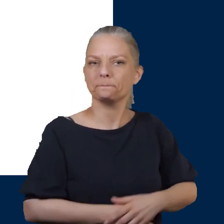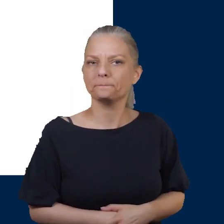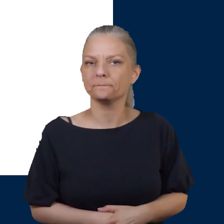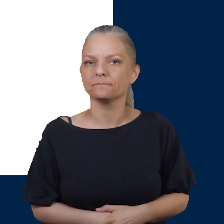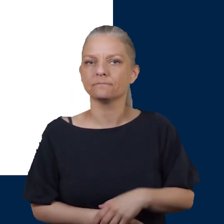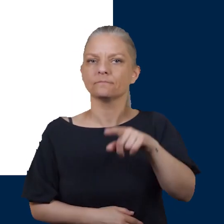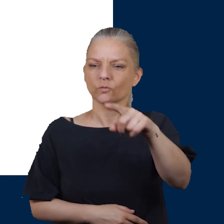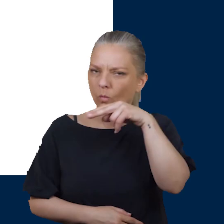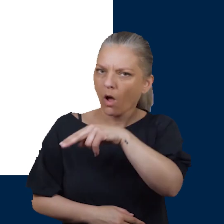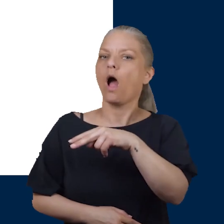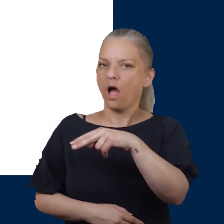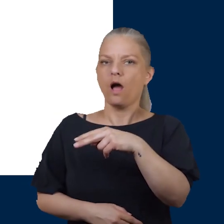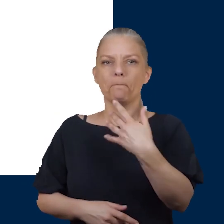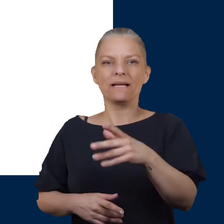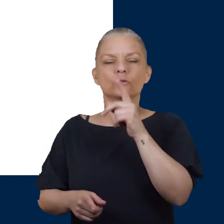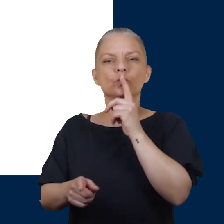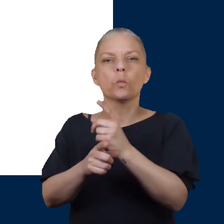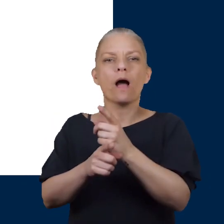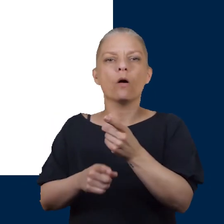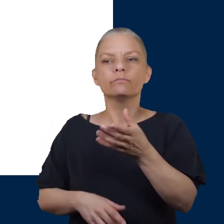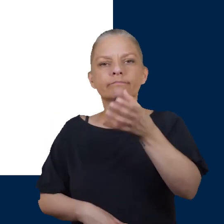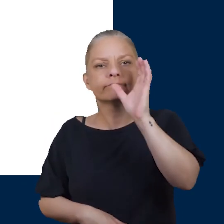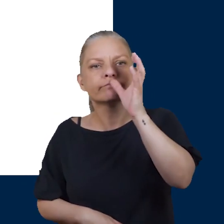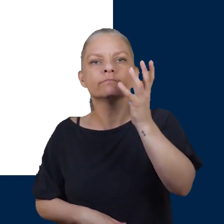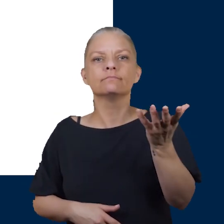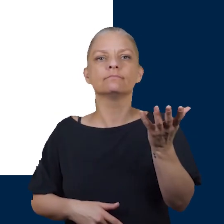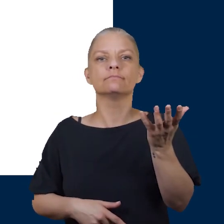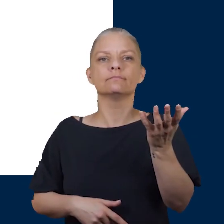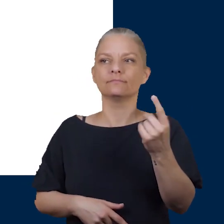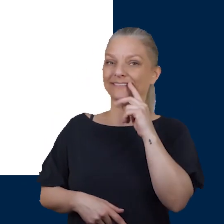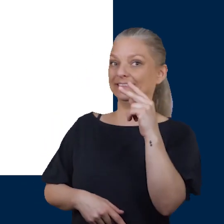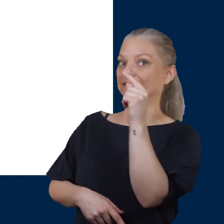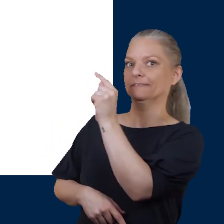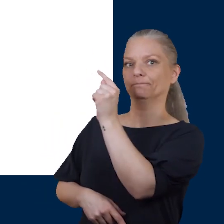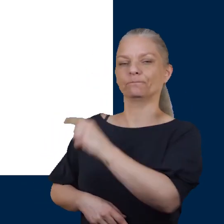intake at the top right you should aim to drink between six and eight glasses